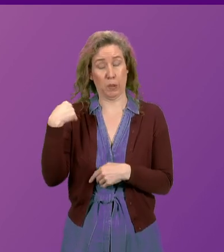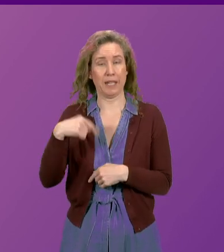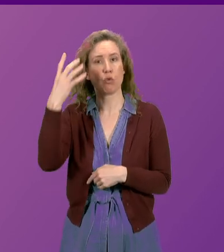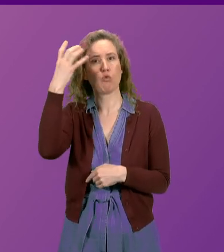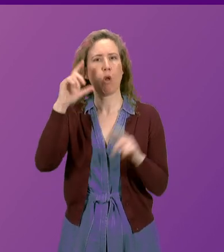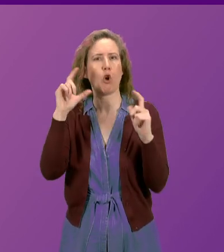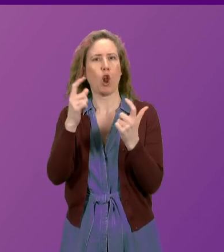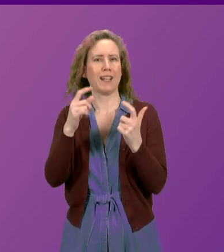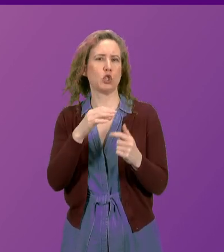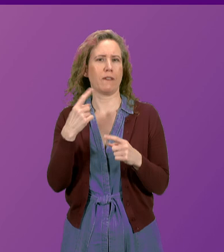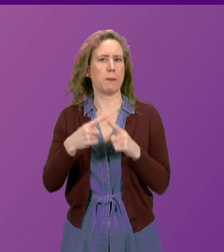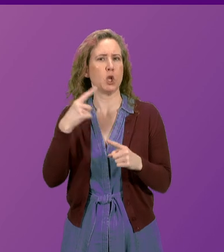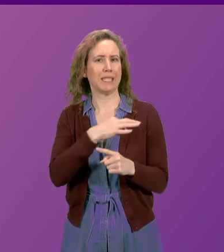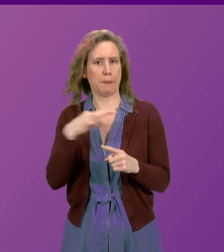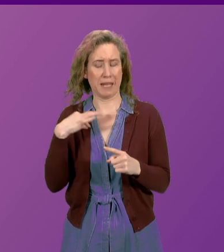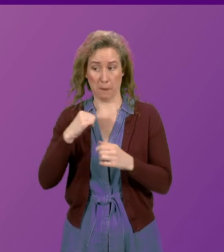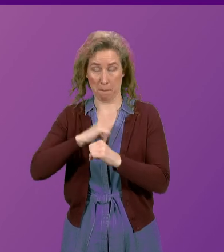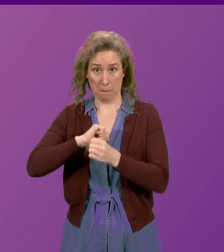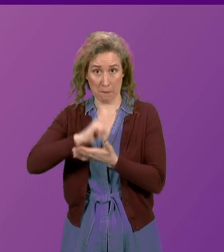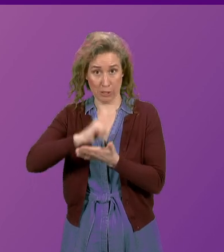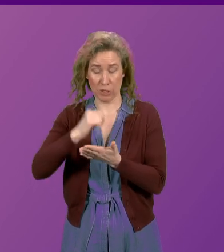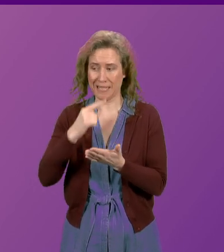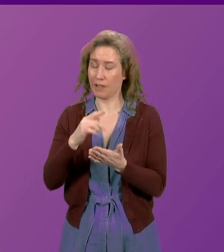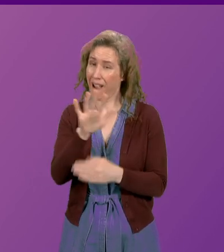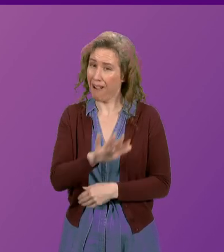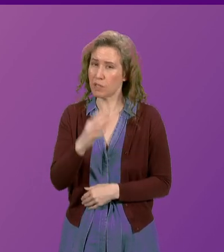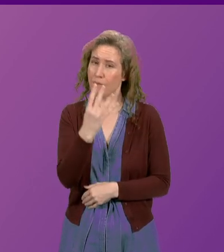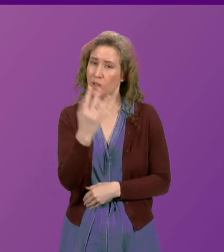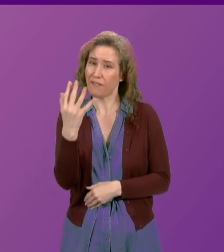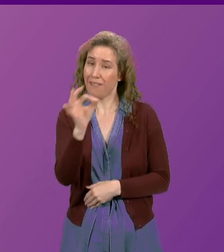analysis that found that, on average, 45 per cent of patients who were treated in